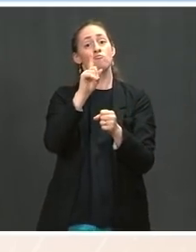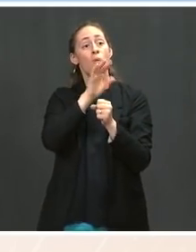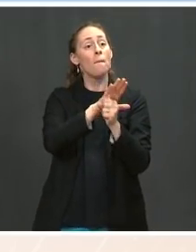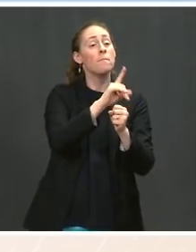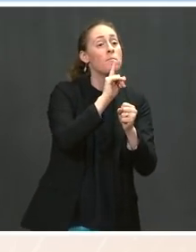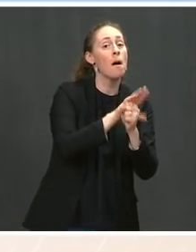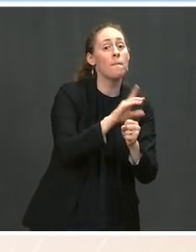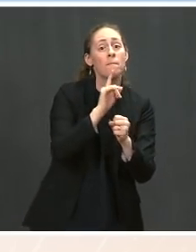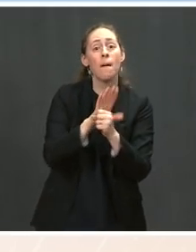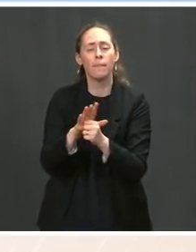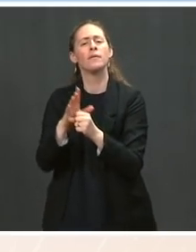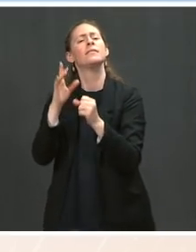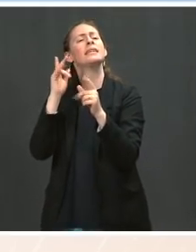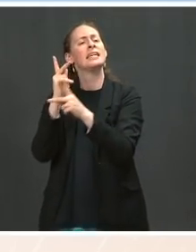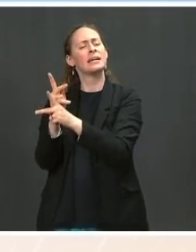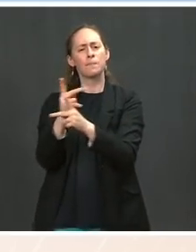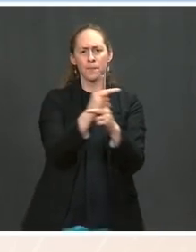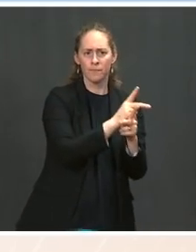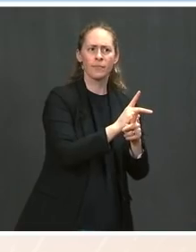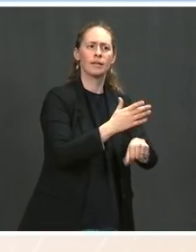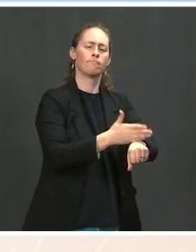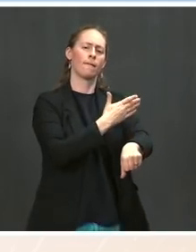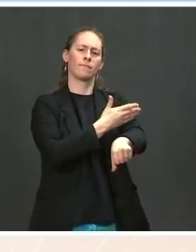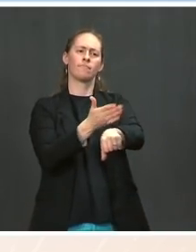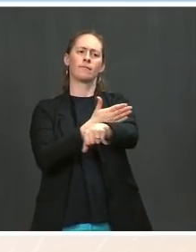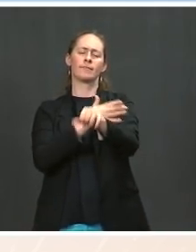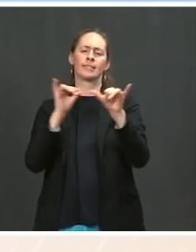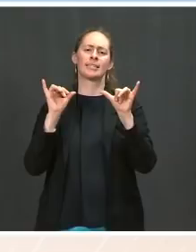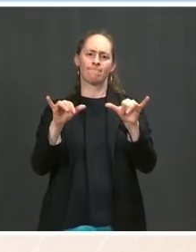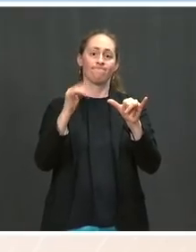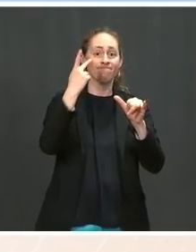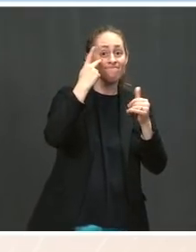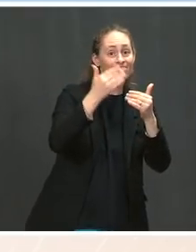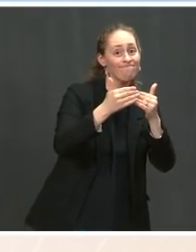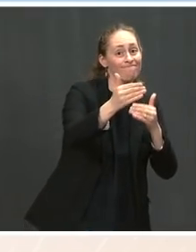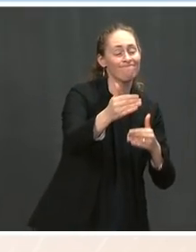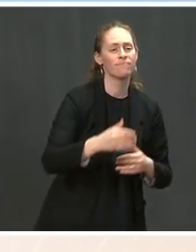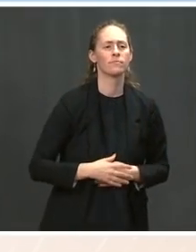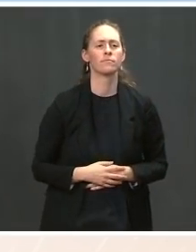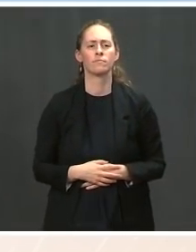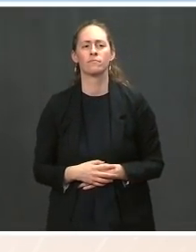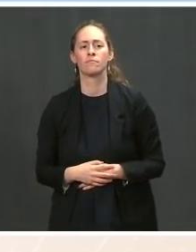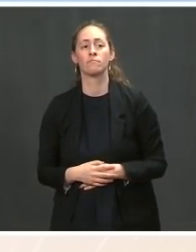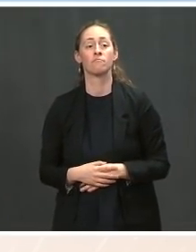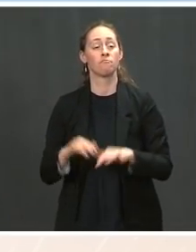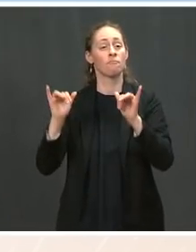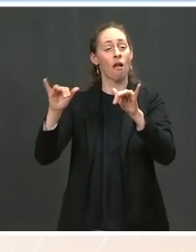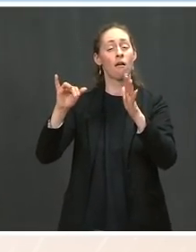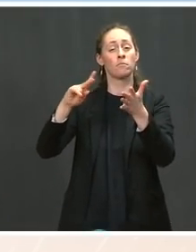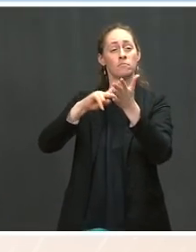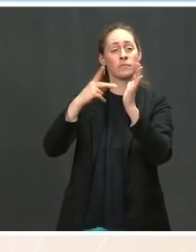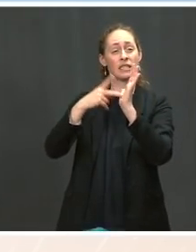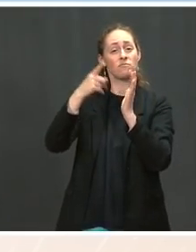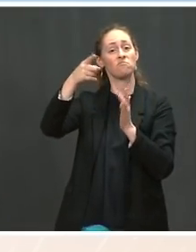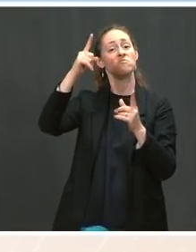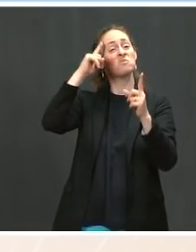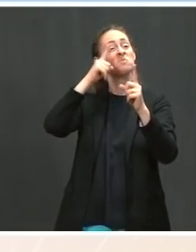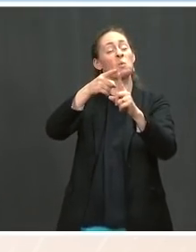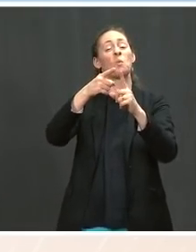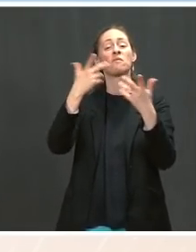And we will have to see if that happens. The Press: So you've narrowed the American objective to keeping a terrorist group from being able to launch.